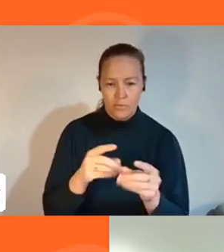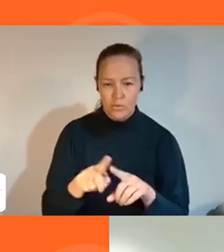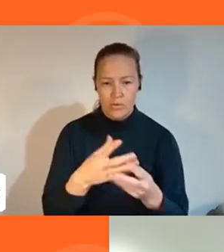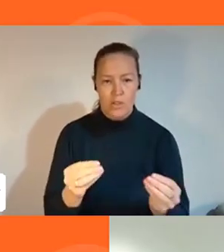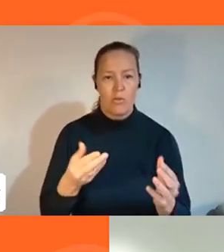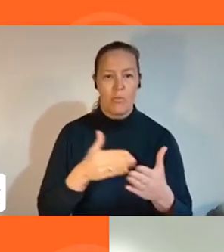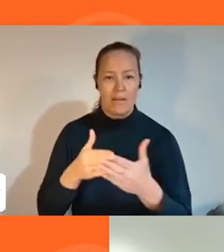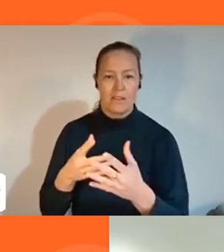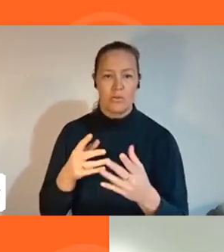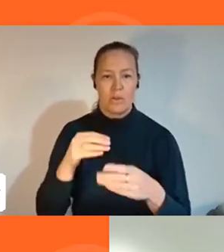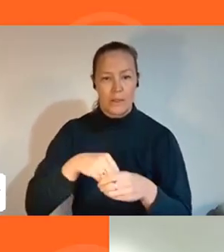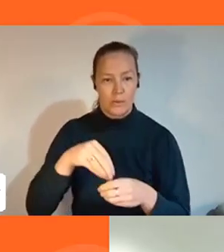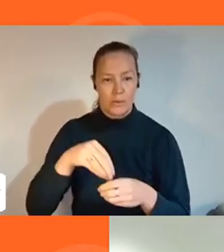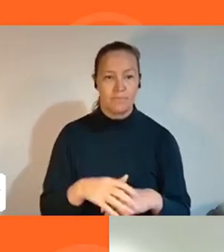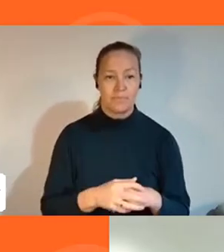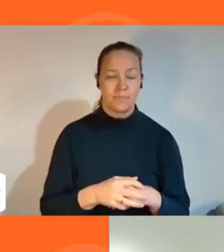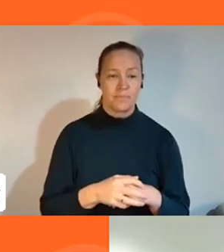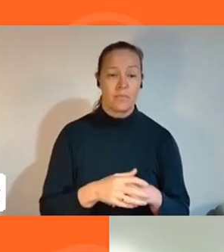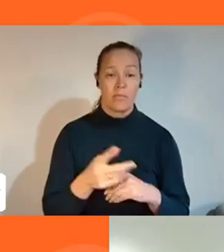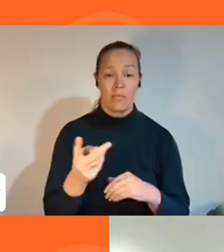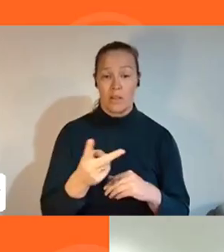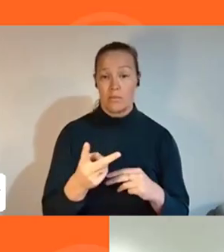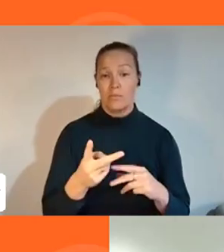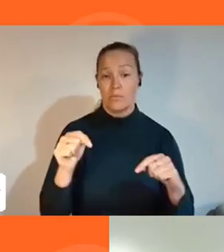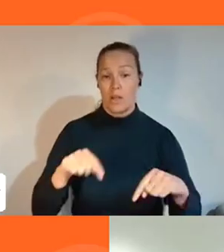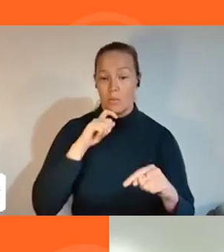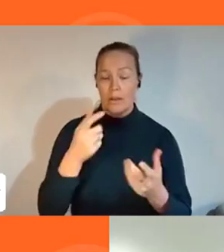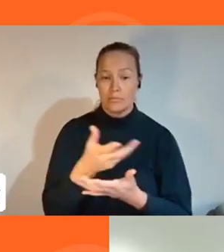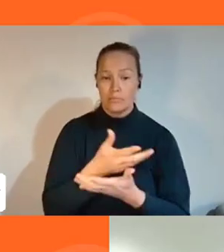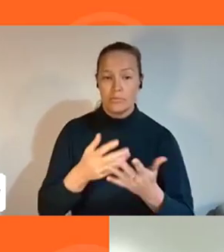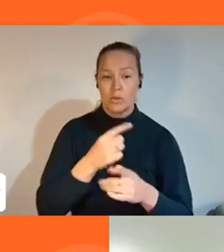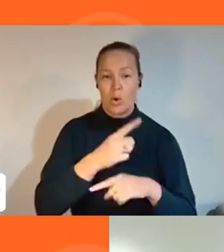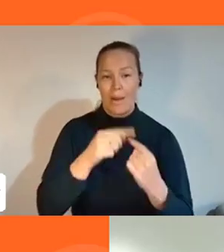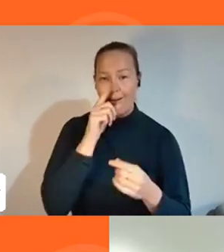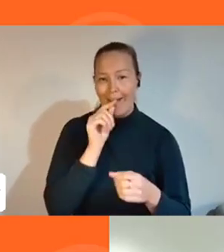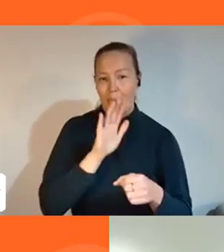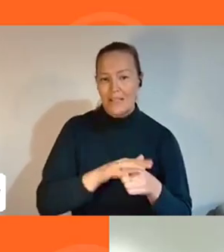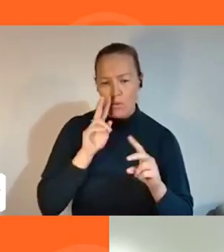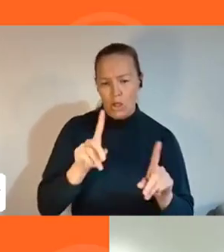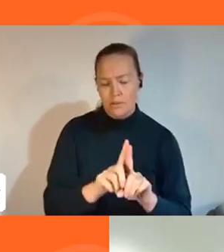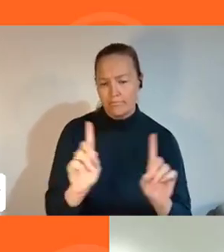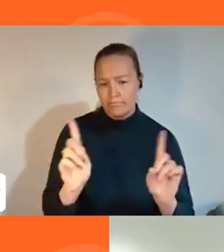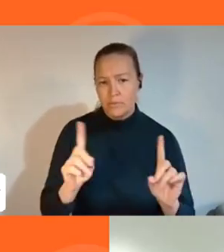Today, David and Shara will explore what ableism looks like within political and